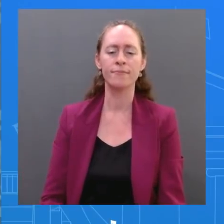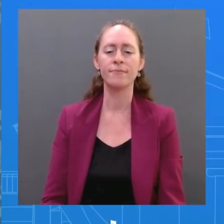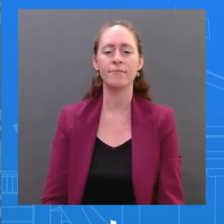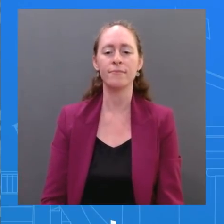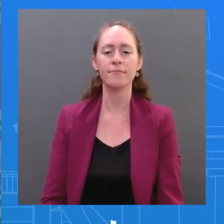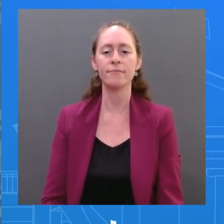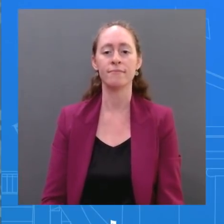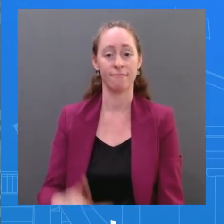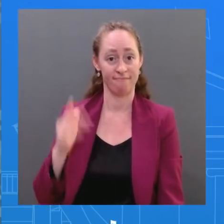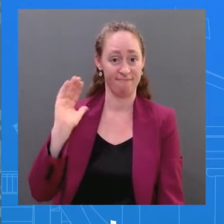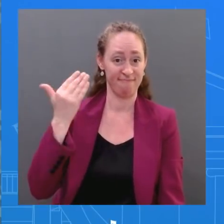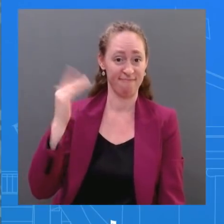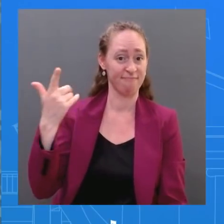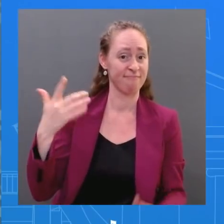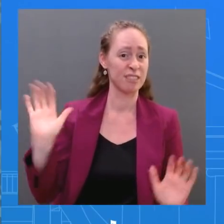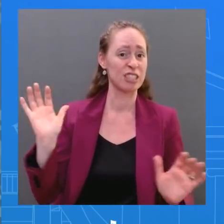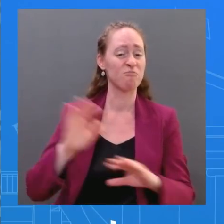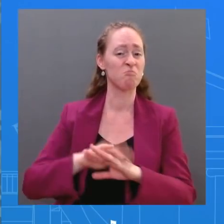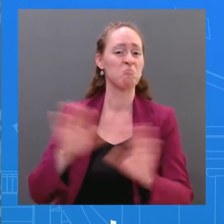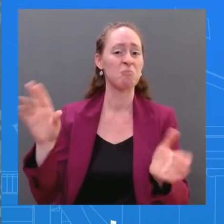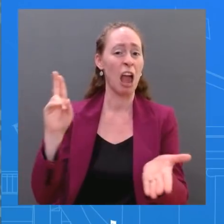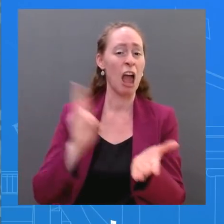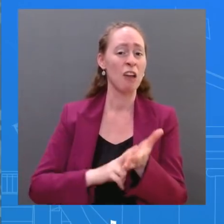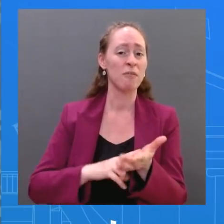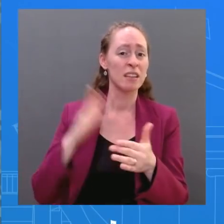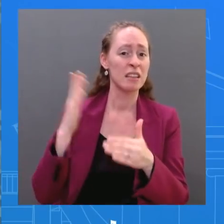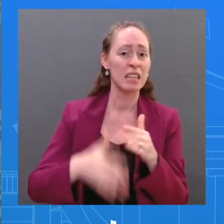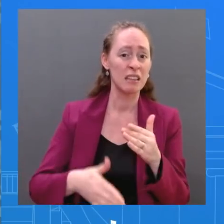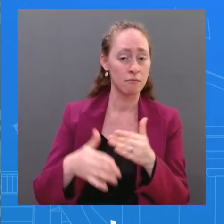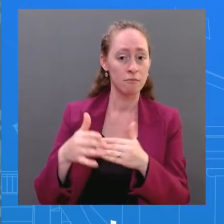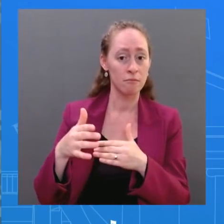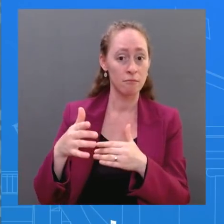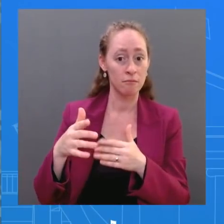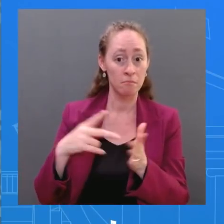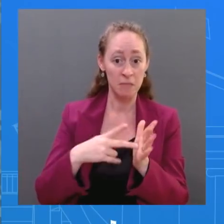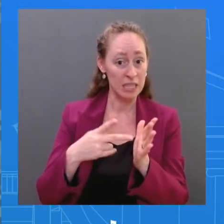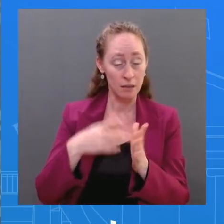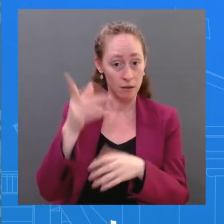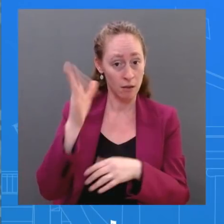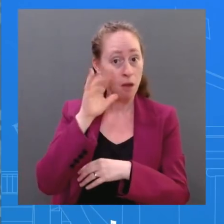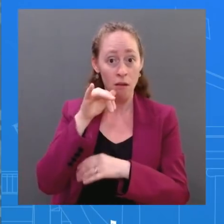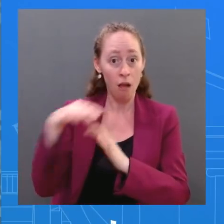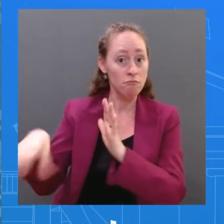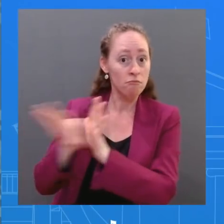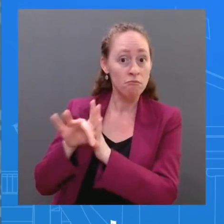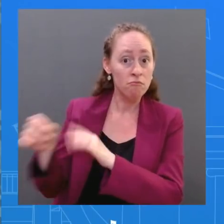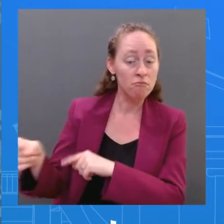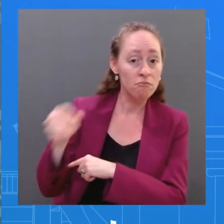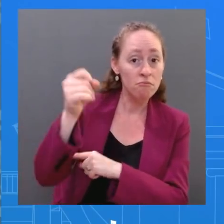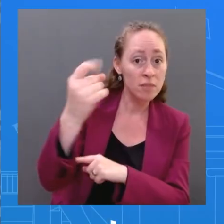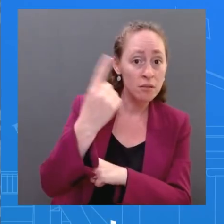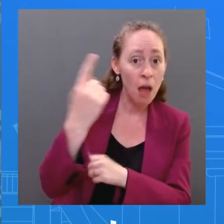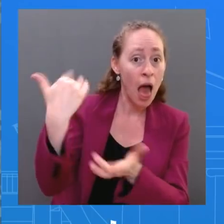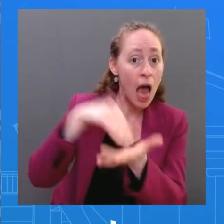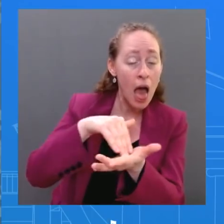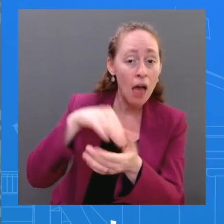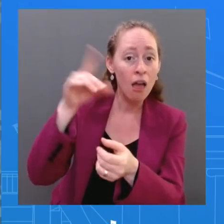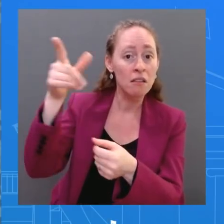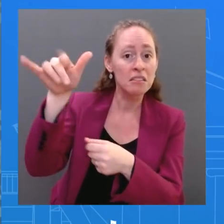I'm not -- I'm not going to get ahead of the President. That is a decision for the President to make, and I'm not going to get ahead of that decision. Go ahead, Peter.